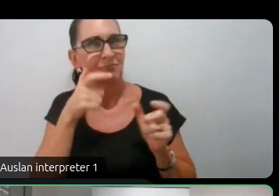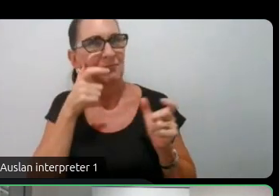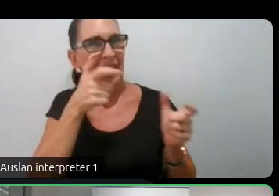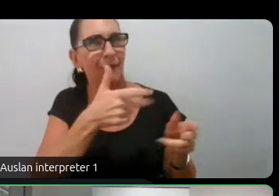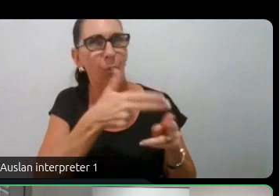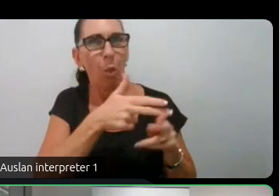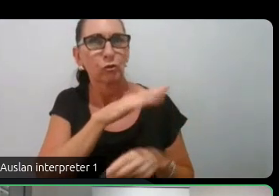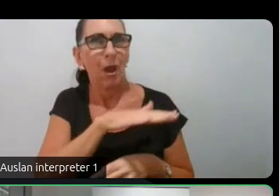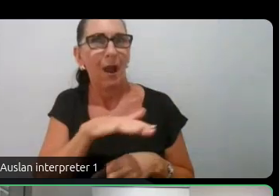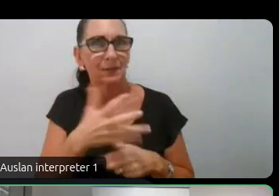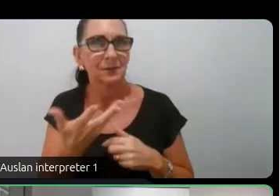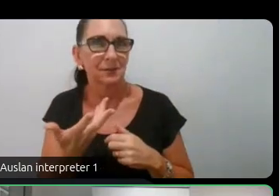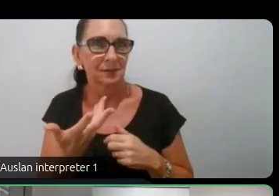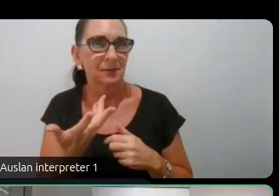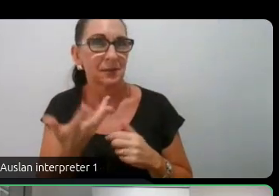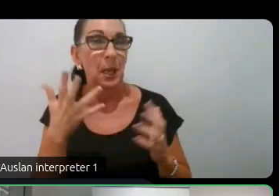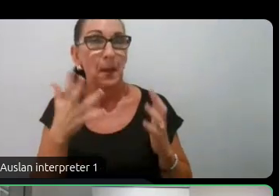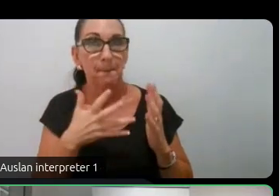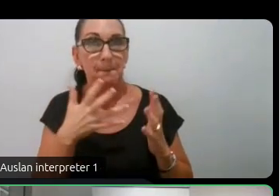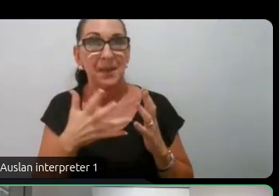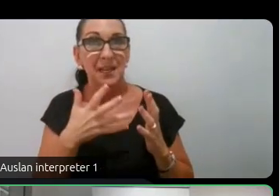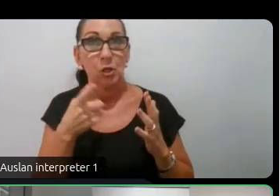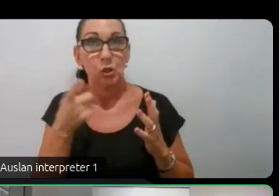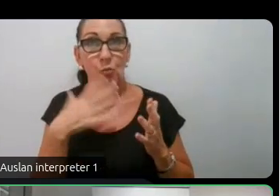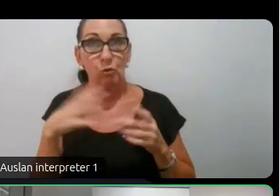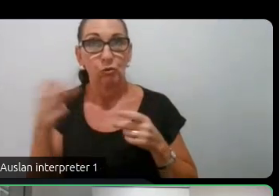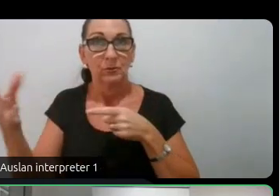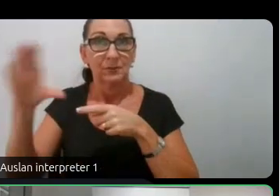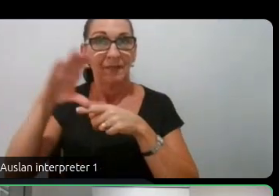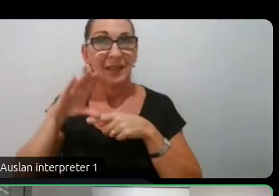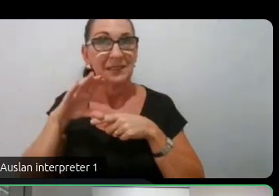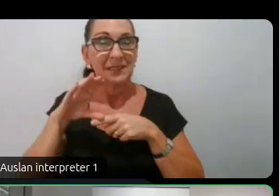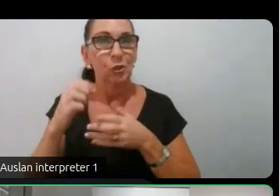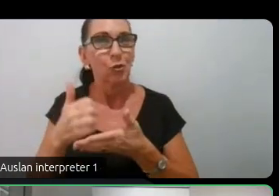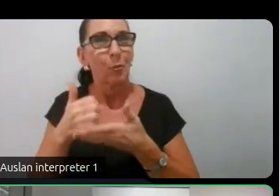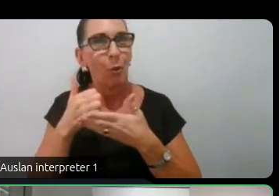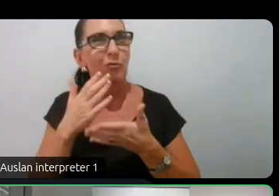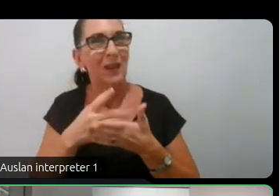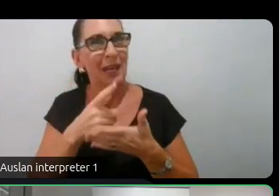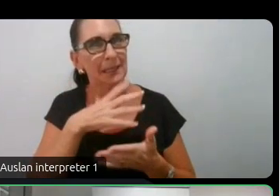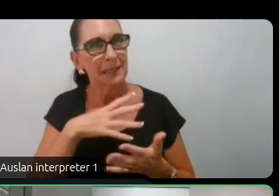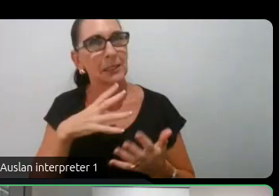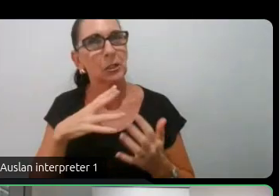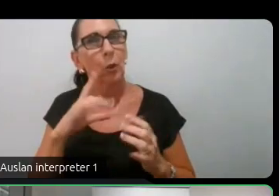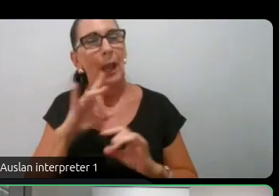Um, so in order to get funding supported, you really need to clearly set out that what these